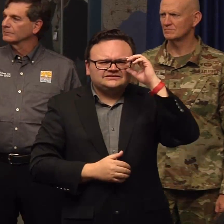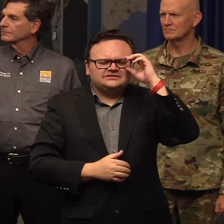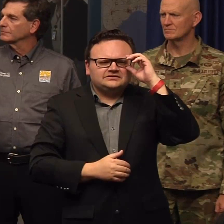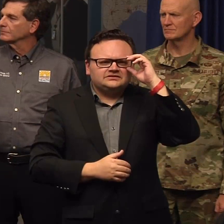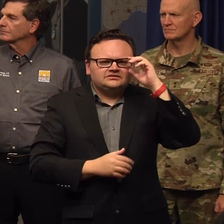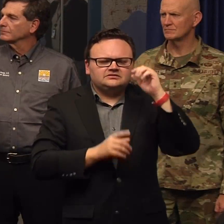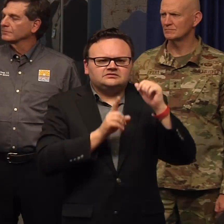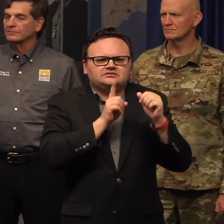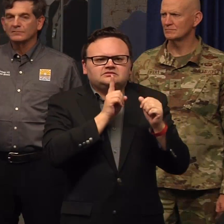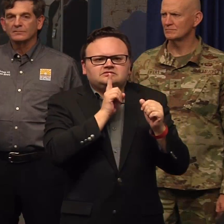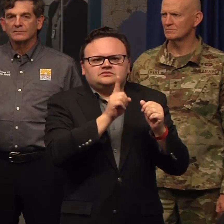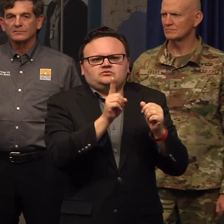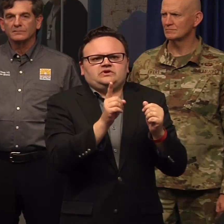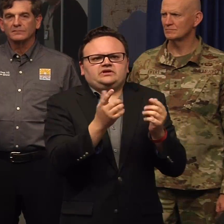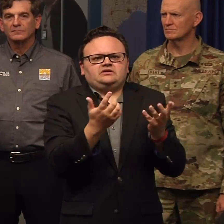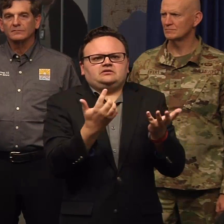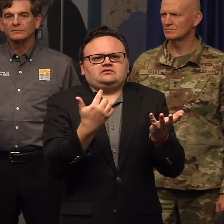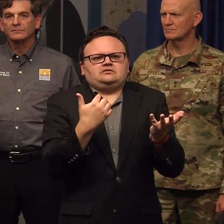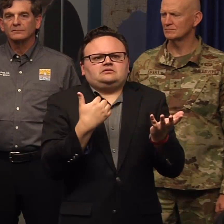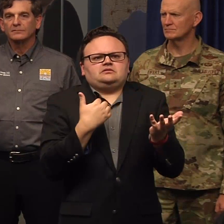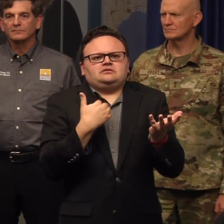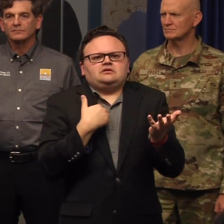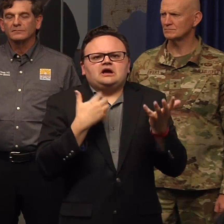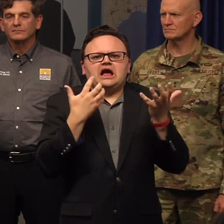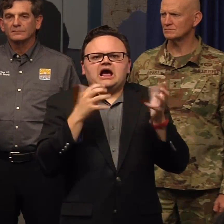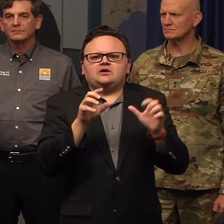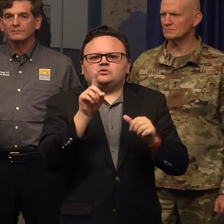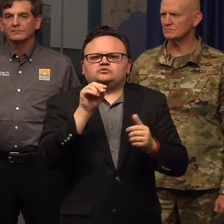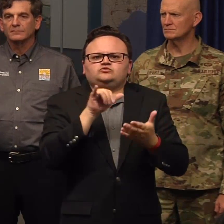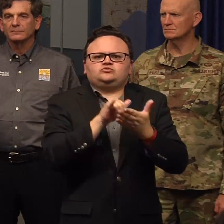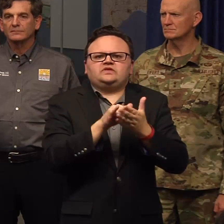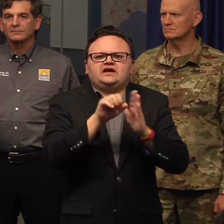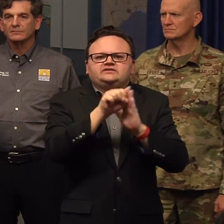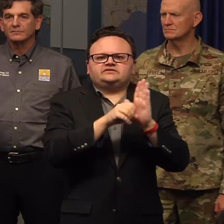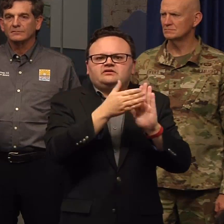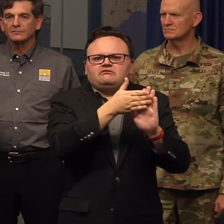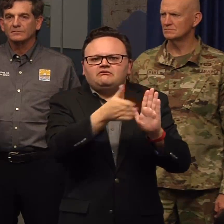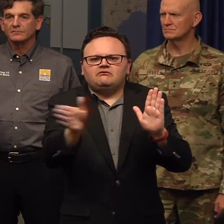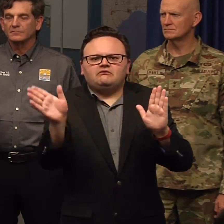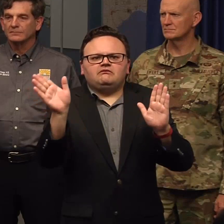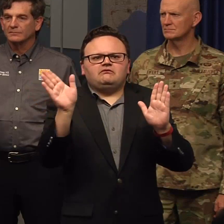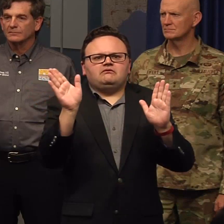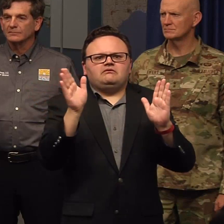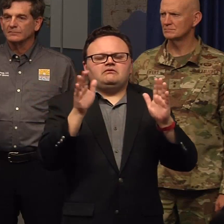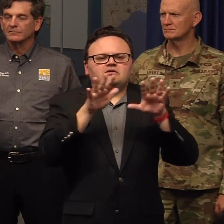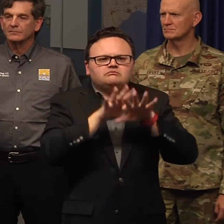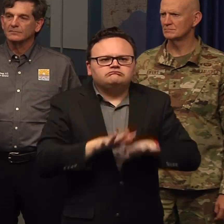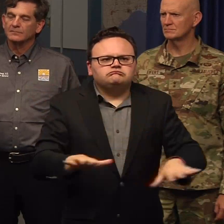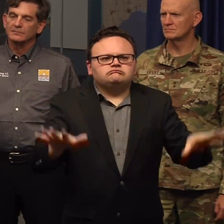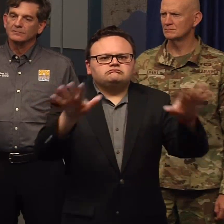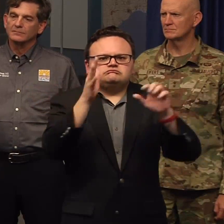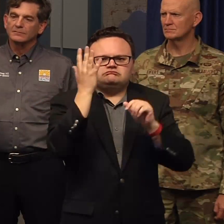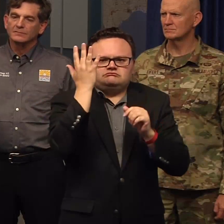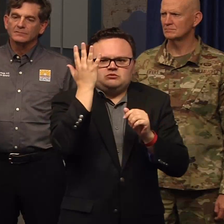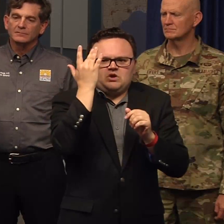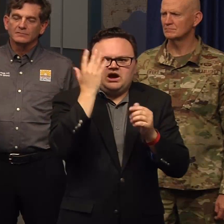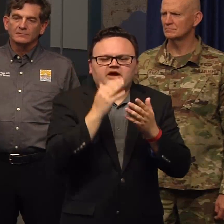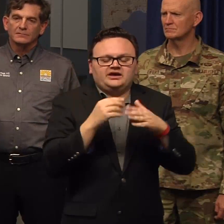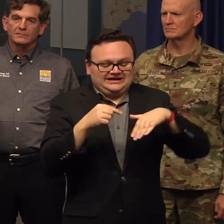GREAT . THAT WILL COST USE ISSUES THROUGHOUT THE STATE AND THAT